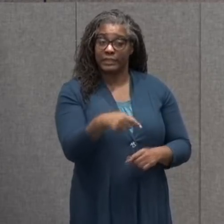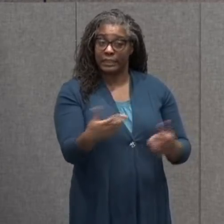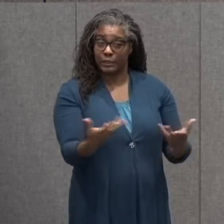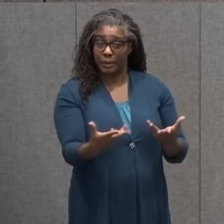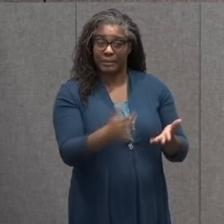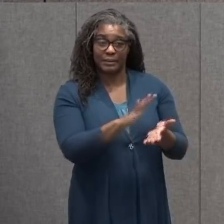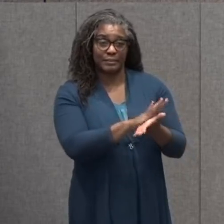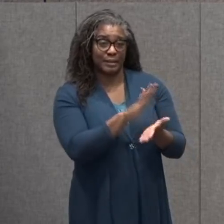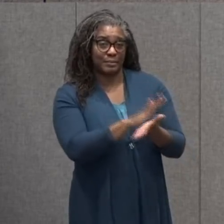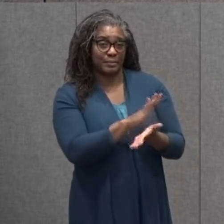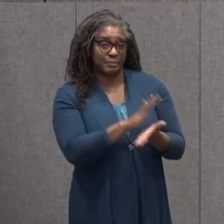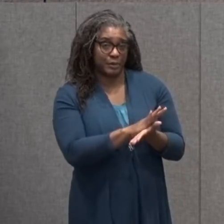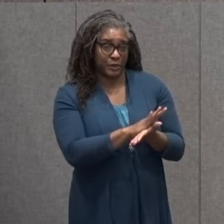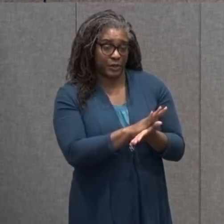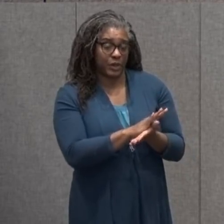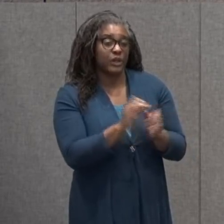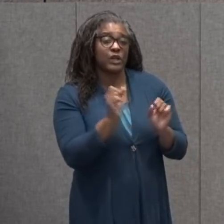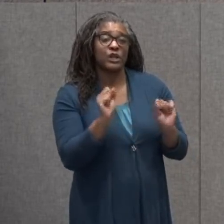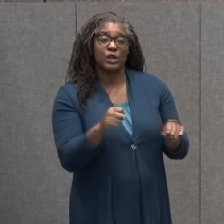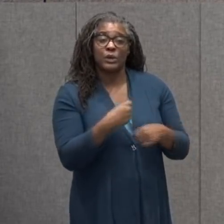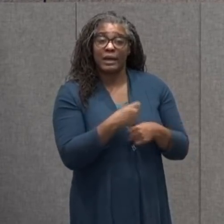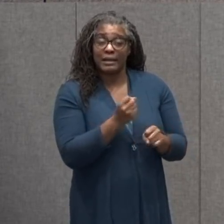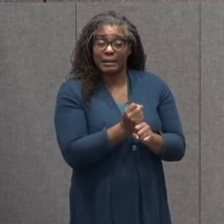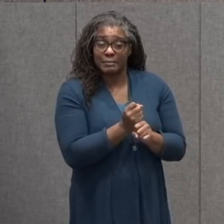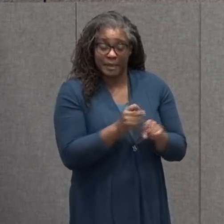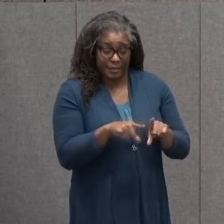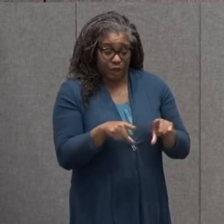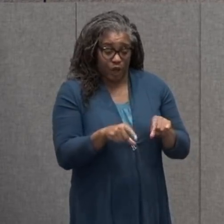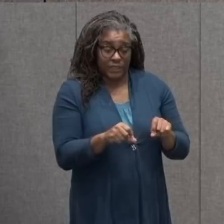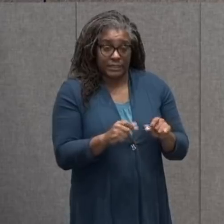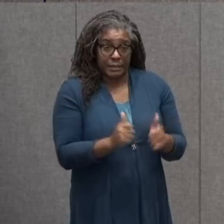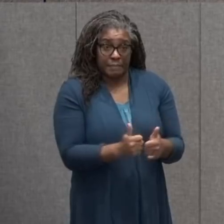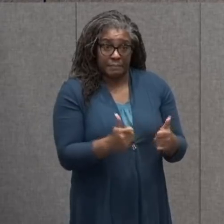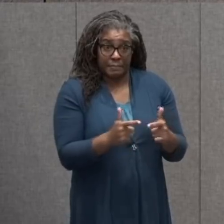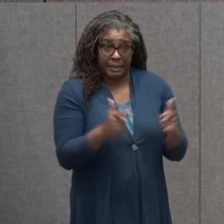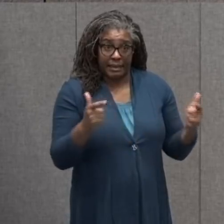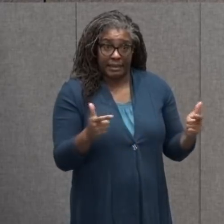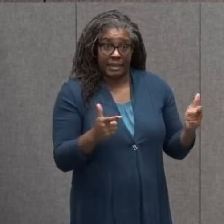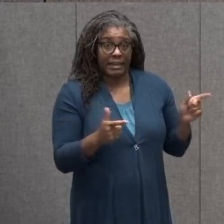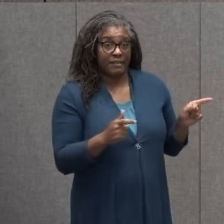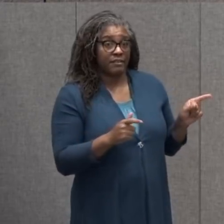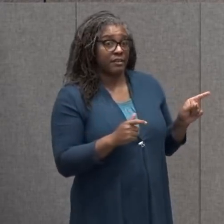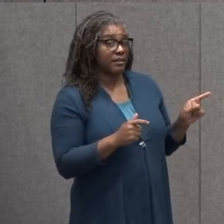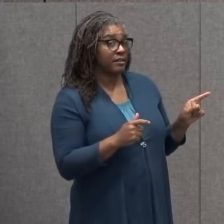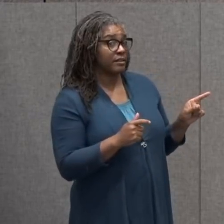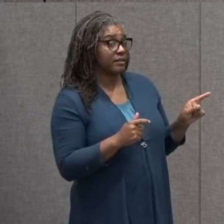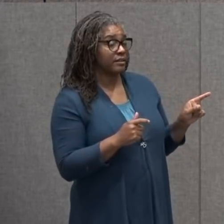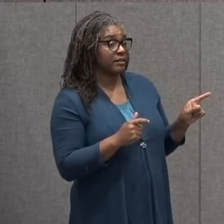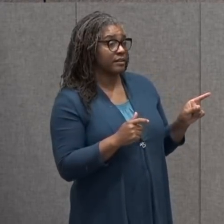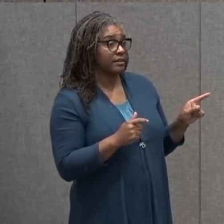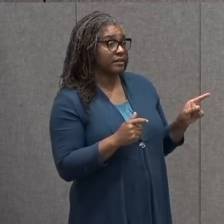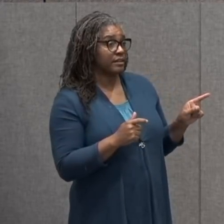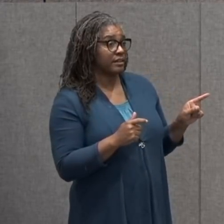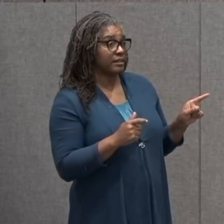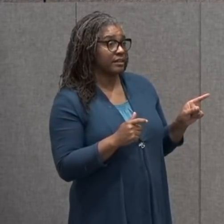You can make your cards large by folding it in half, but I think it's probably a